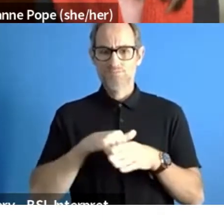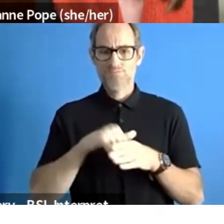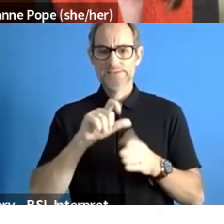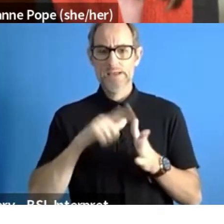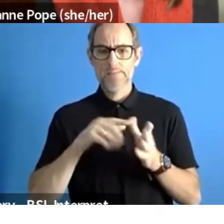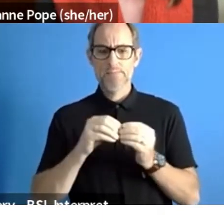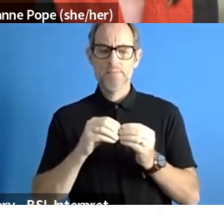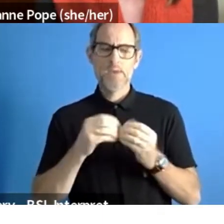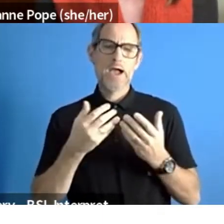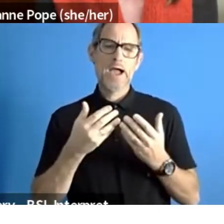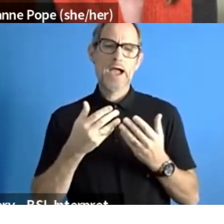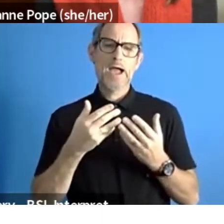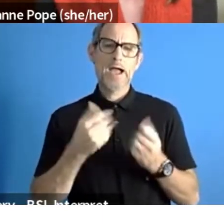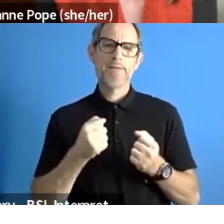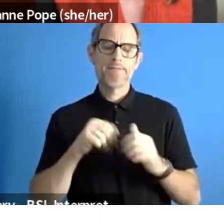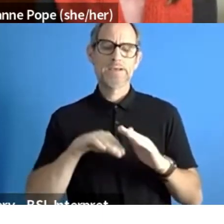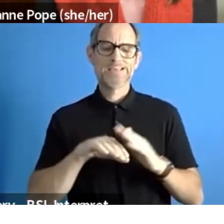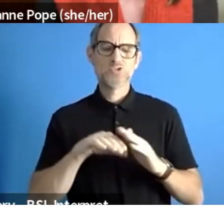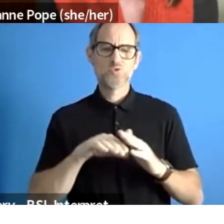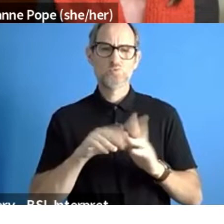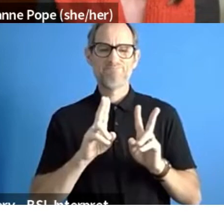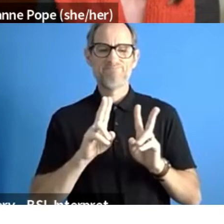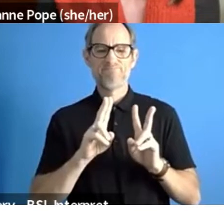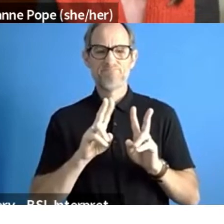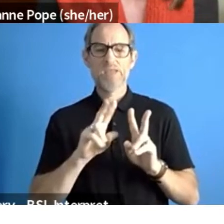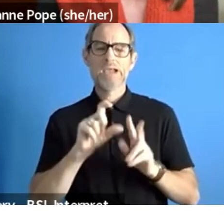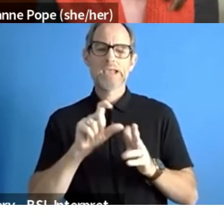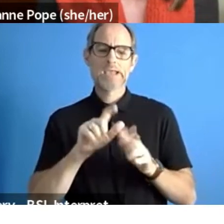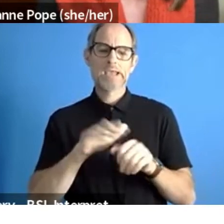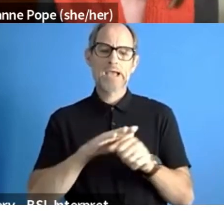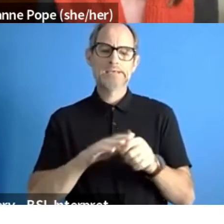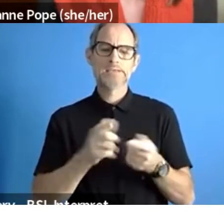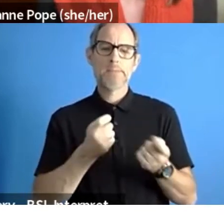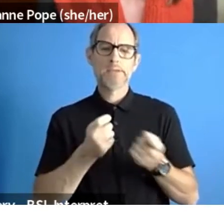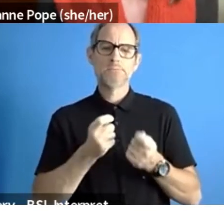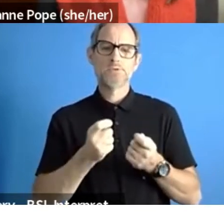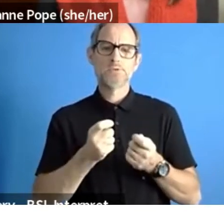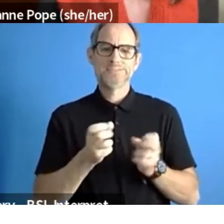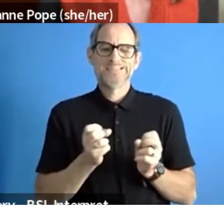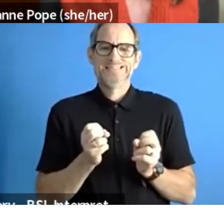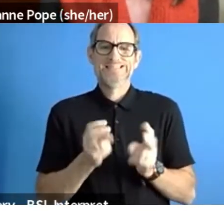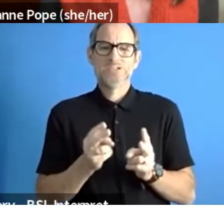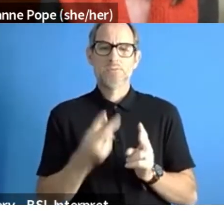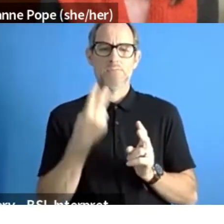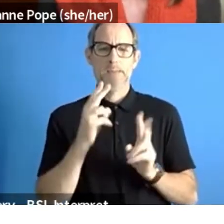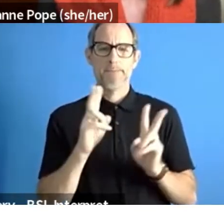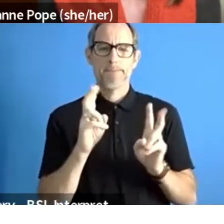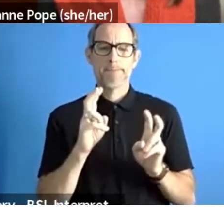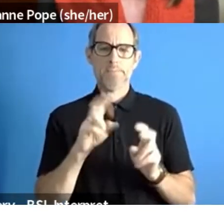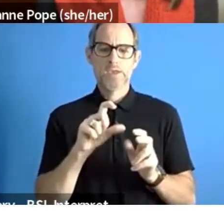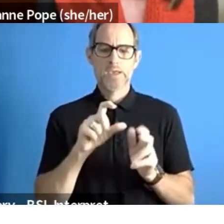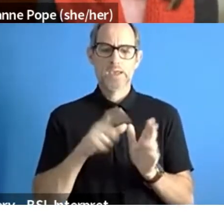we have an internal case management system that is built and maintained in